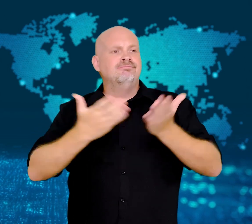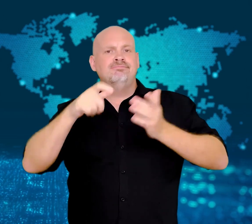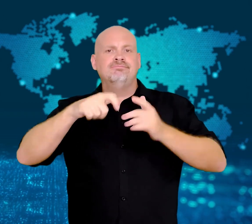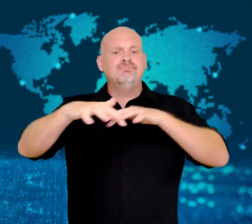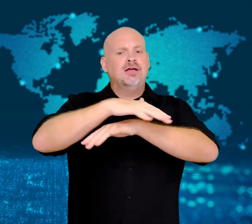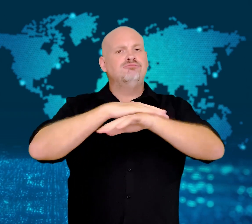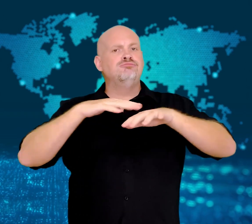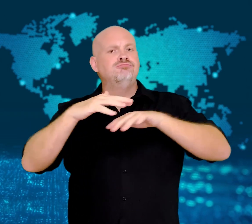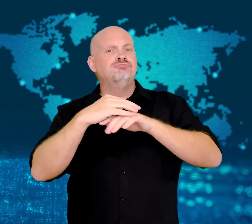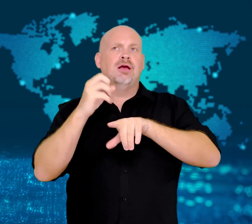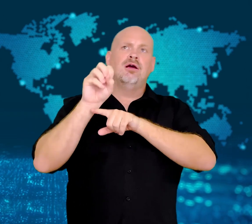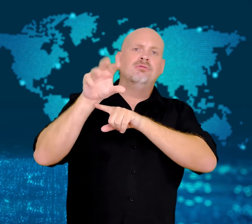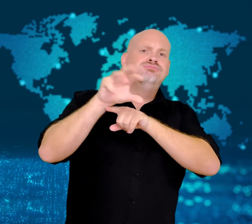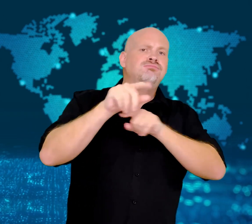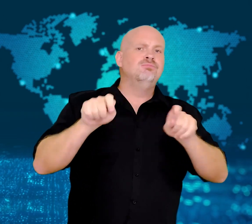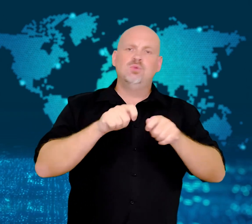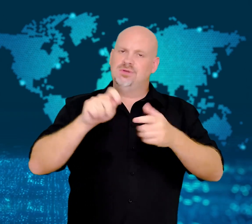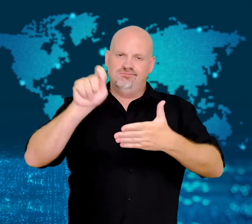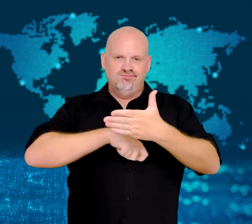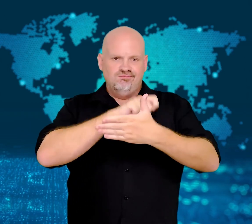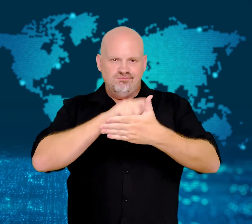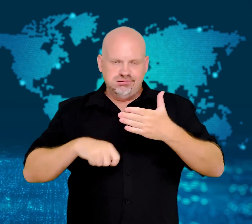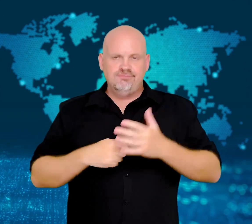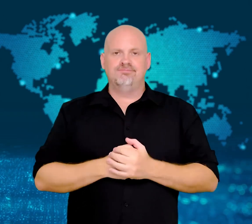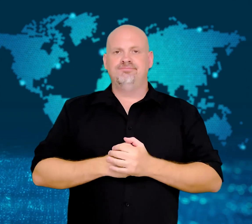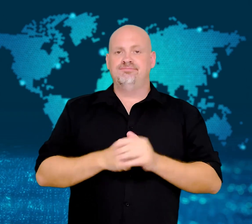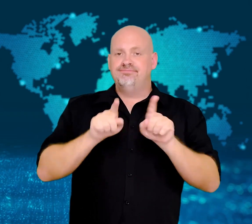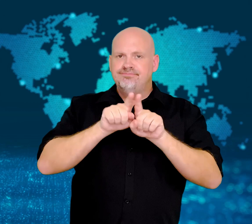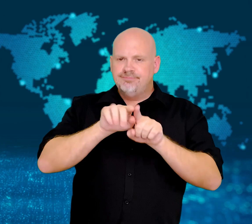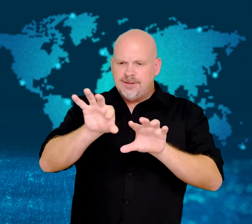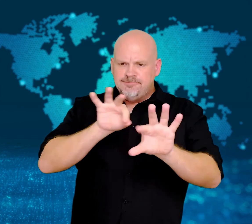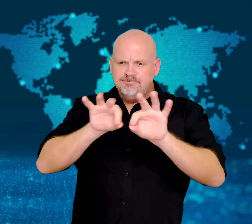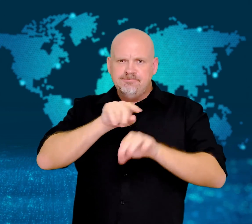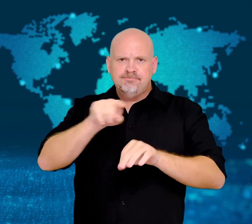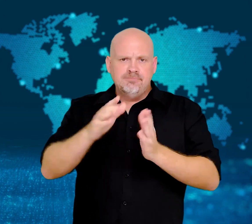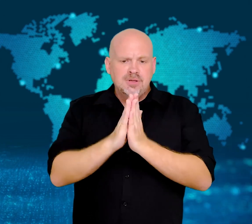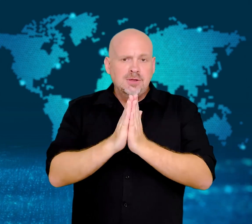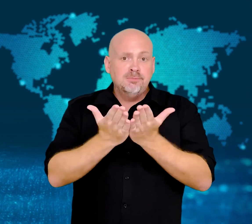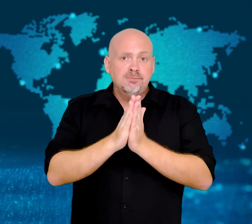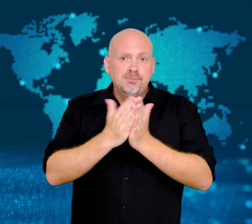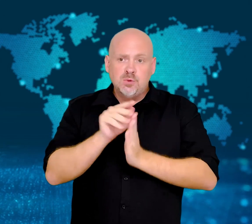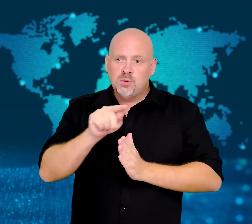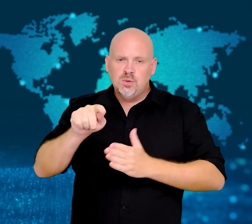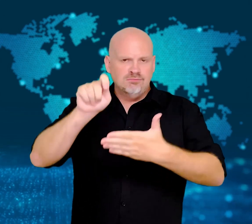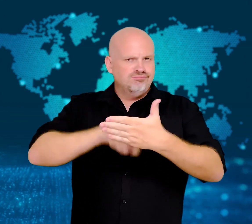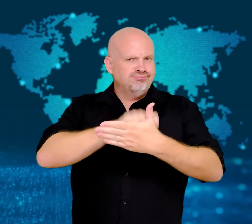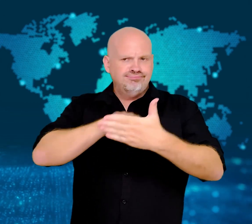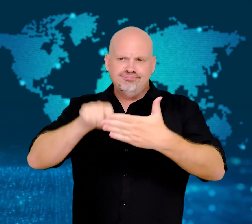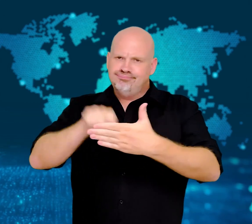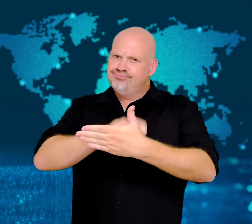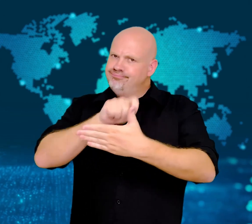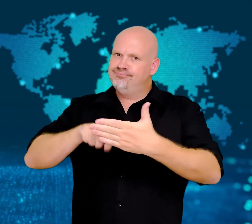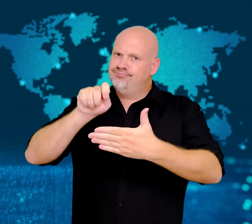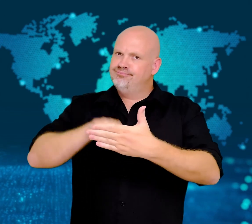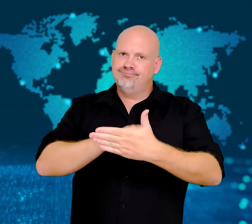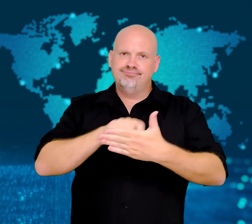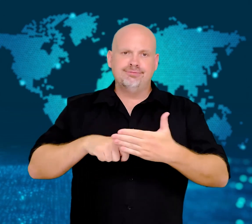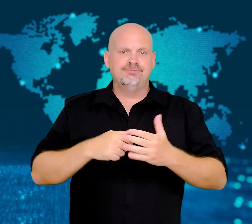Some books will be prohibited as well.